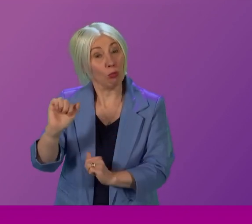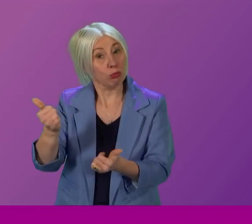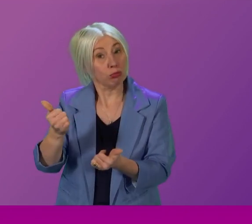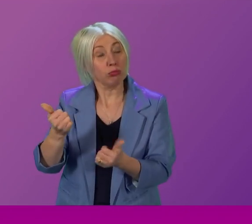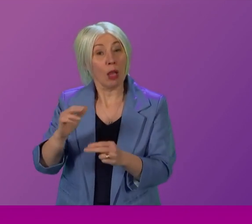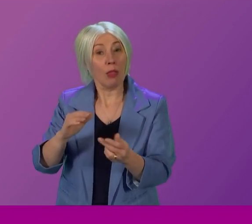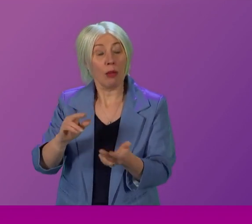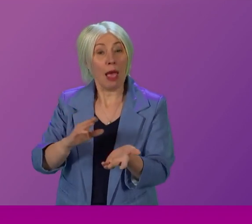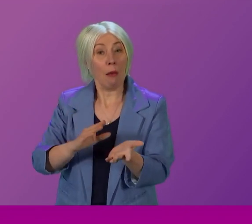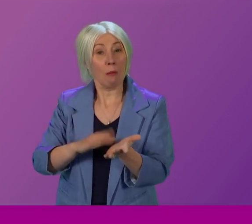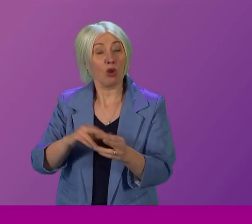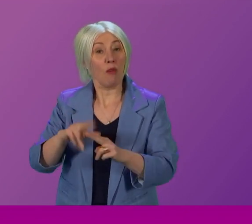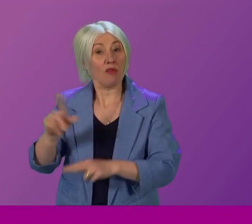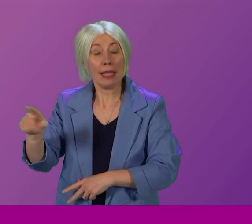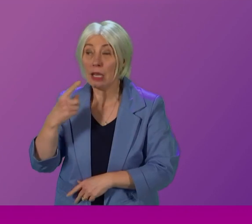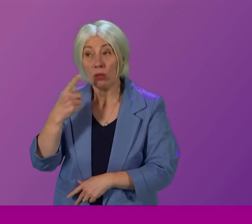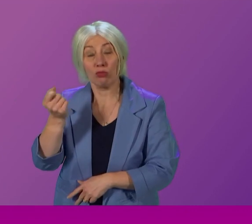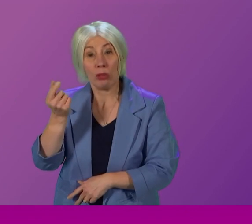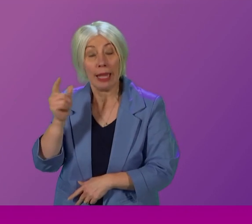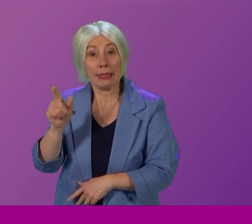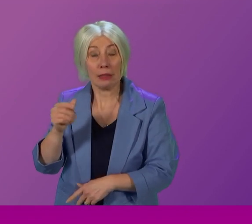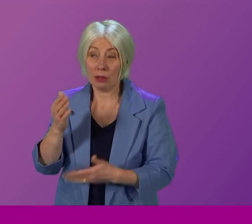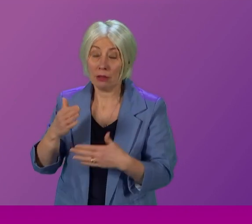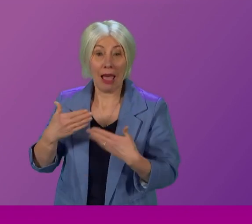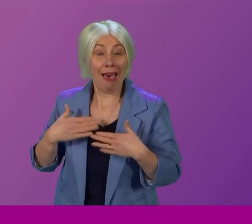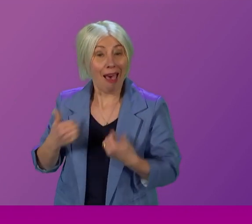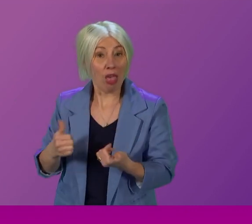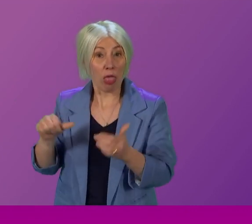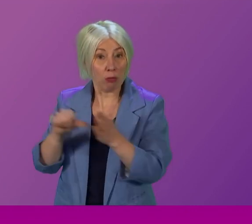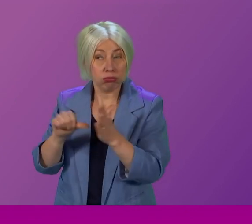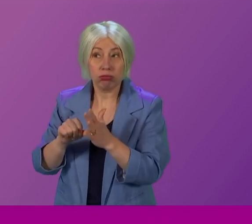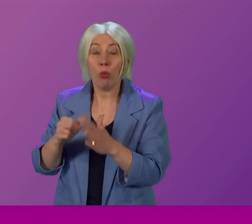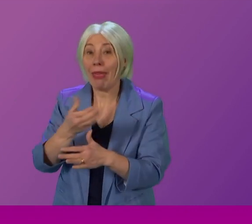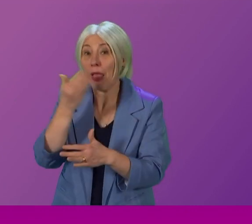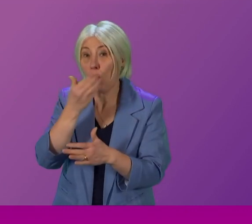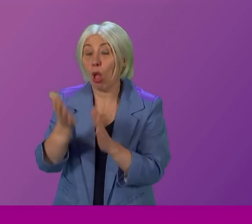recognised that we have a public health issue—a problem—with alcohol misuse. As countries